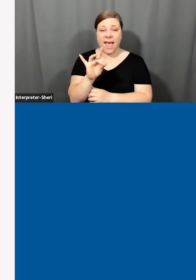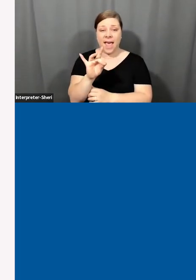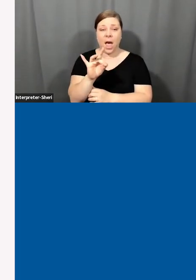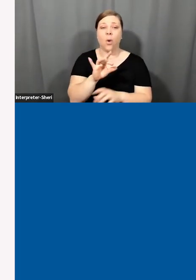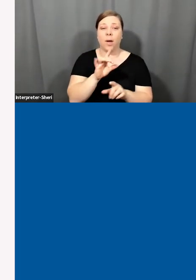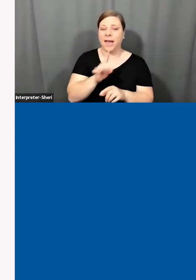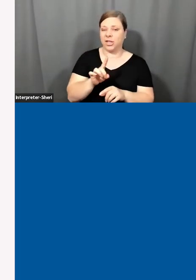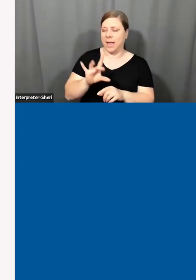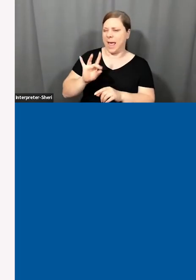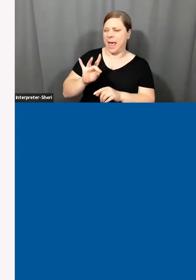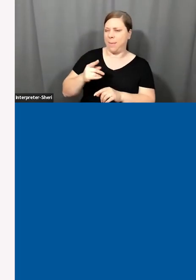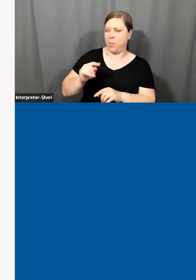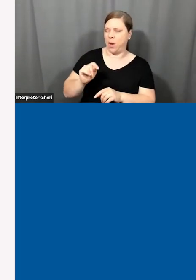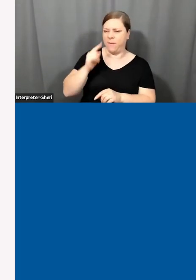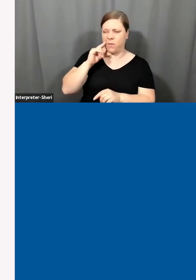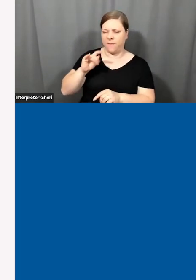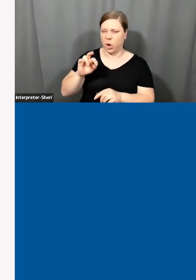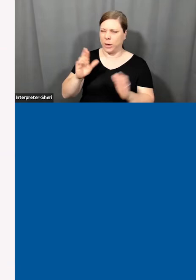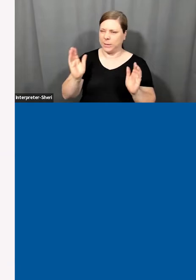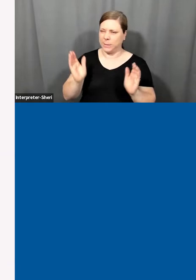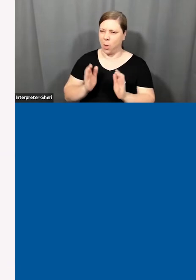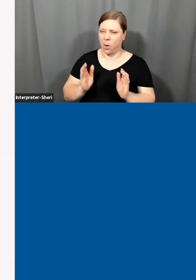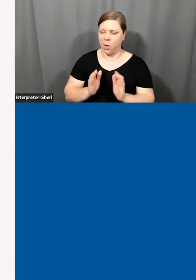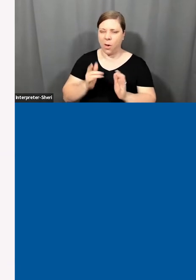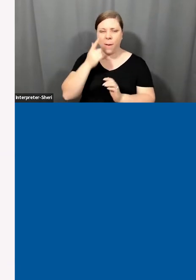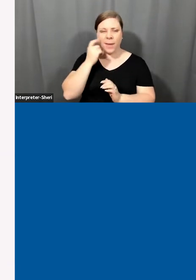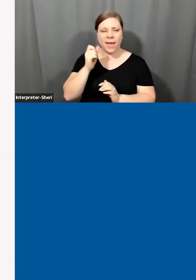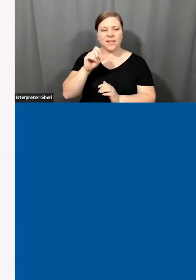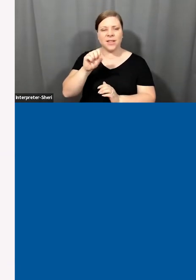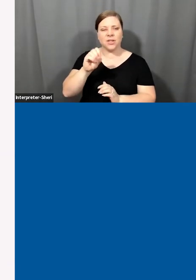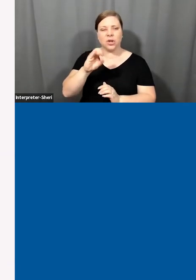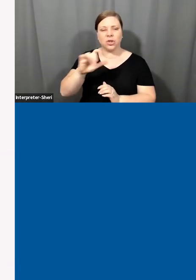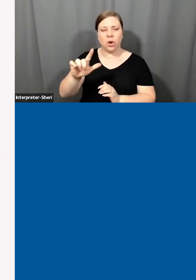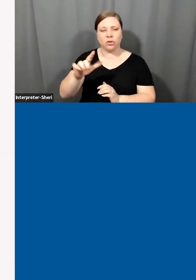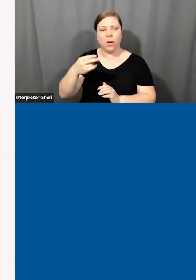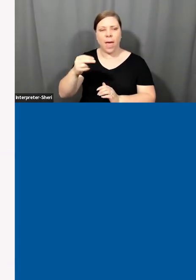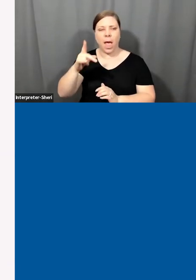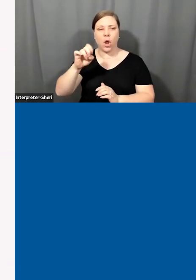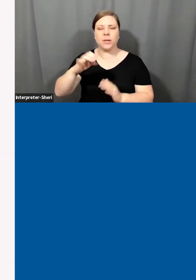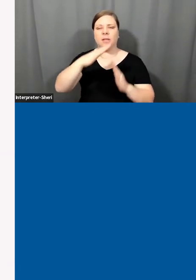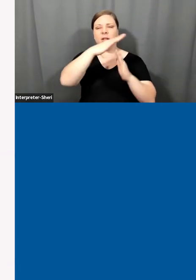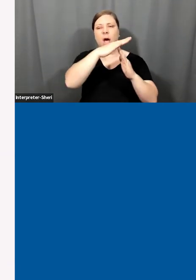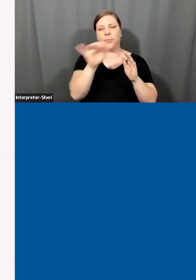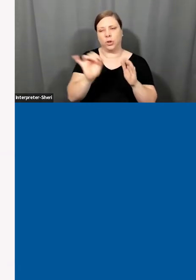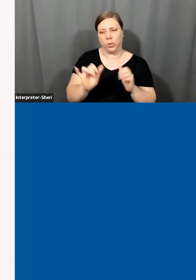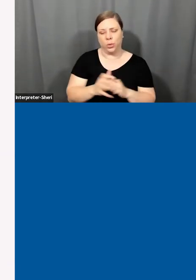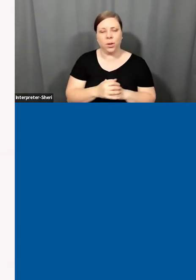I did do a small one there because also the social handle, it's available on the username above. I took liberty there. It may not be a hundred percent,